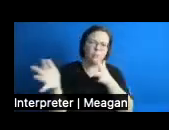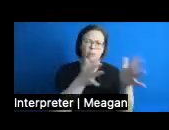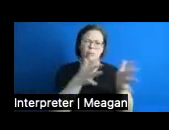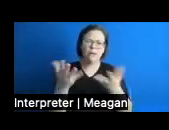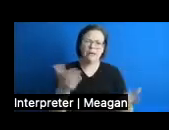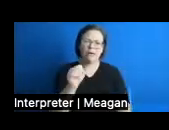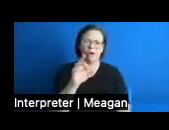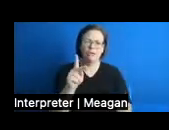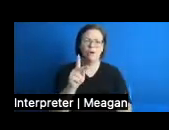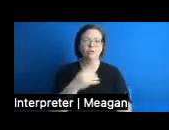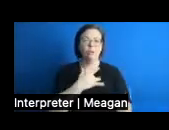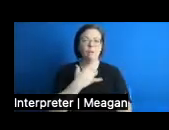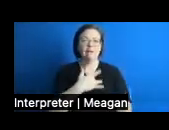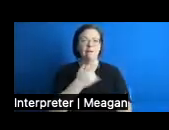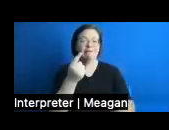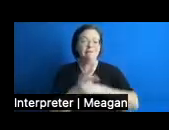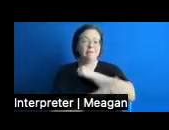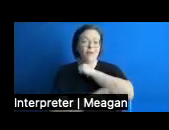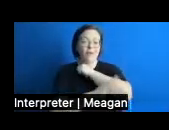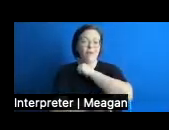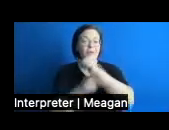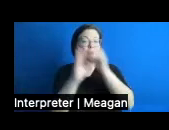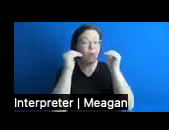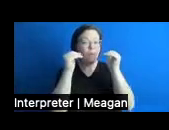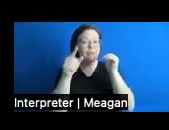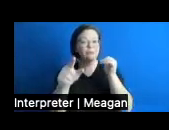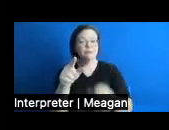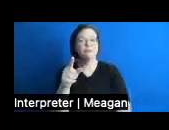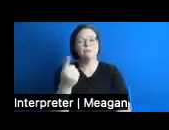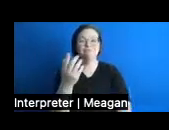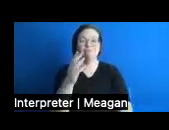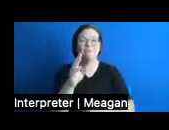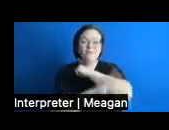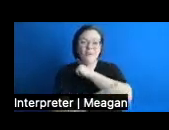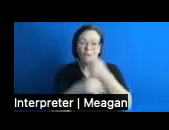starts to actually feel like fall. Hopefully you are having fall happen wherever you are as well.